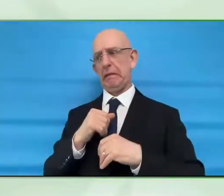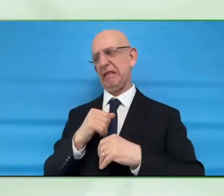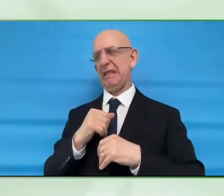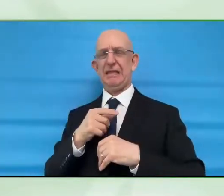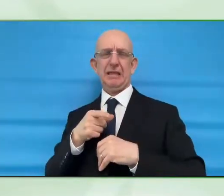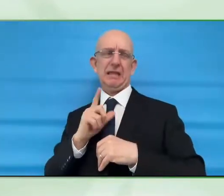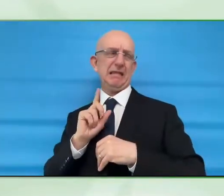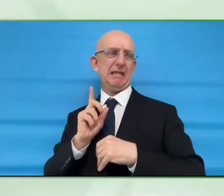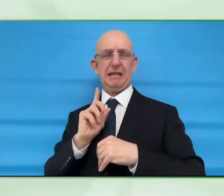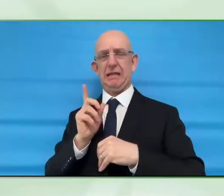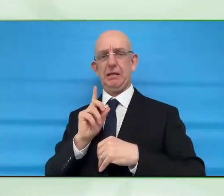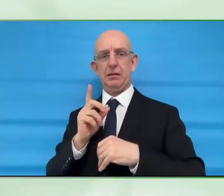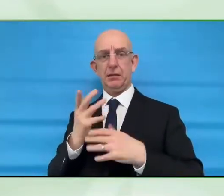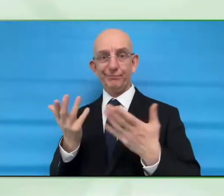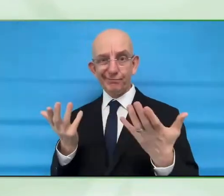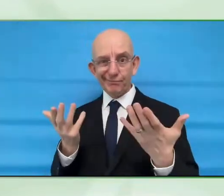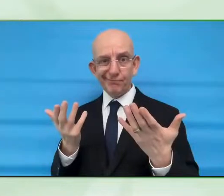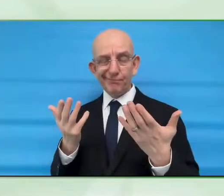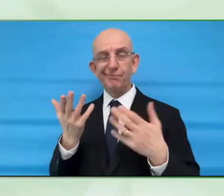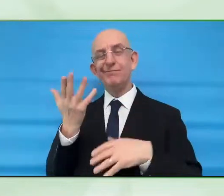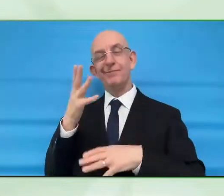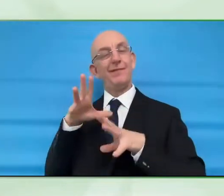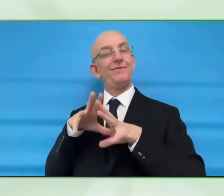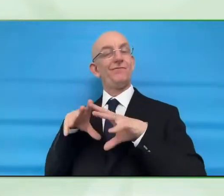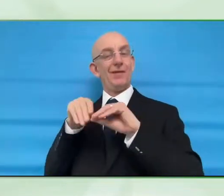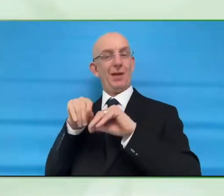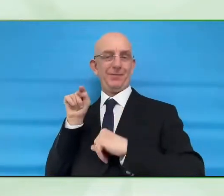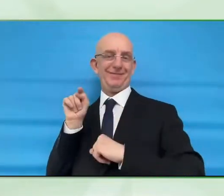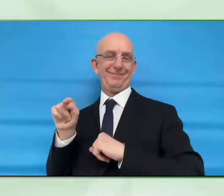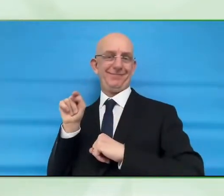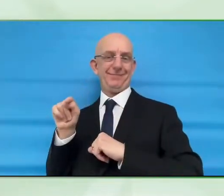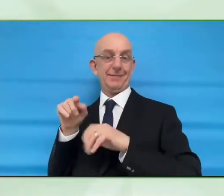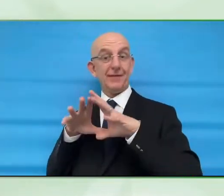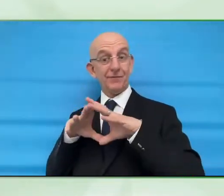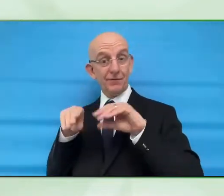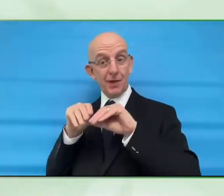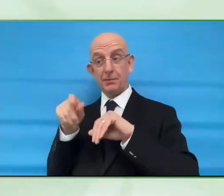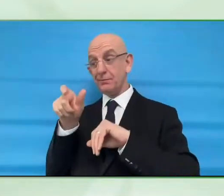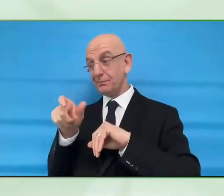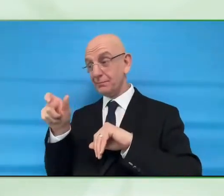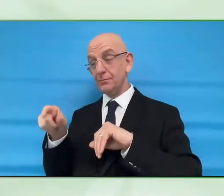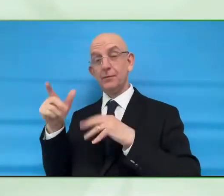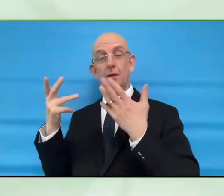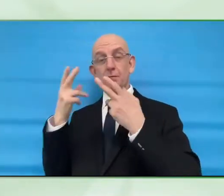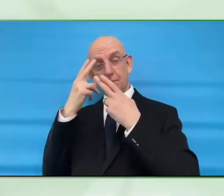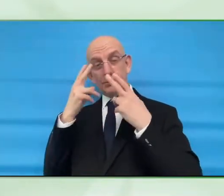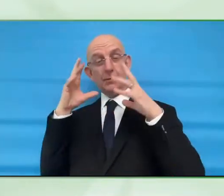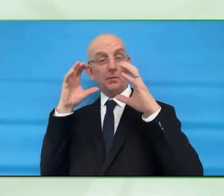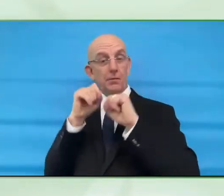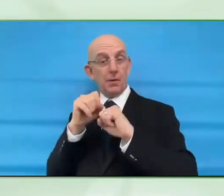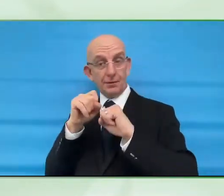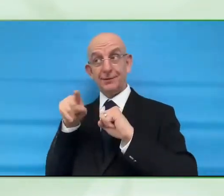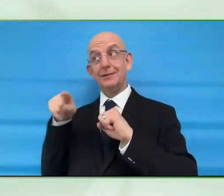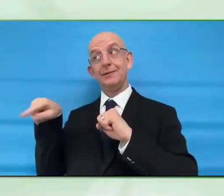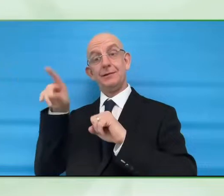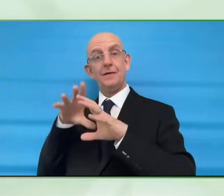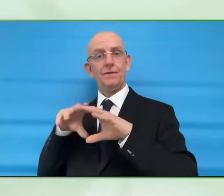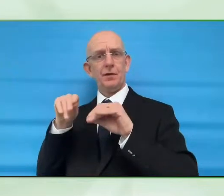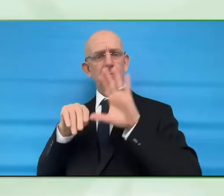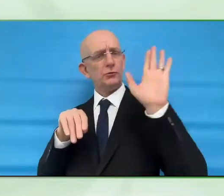At the end of the day, come to me and I'll tell you the answer. It's really interesting. OK now.